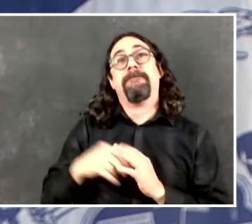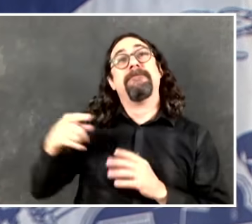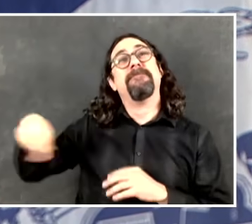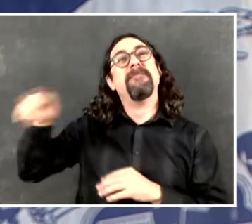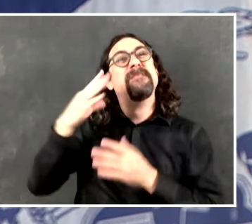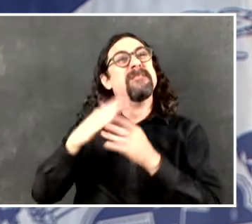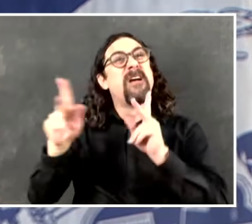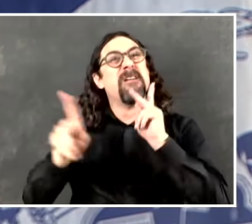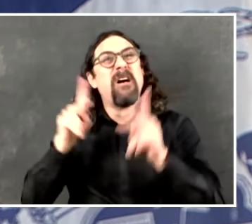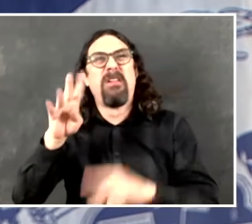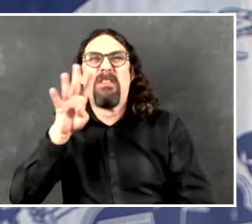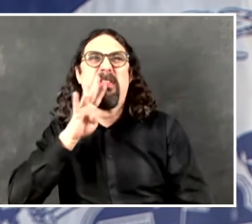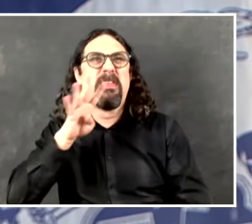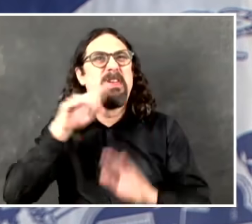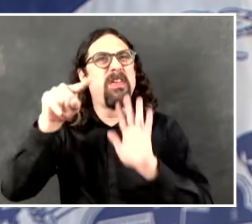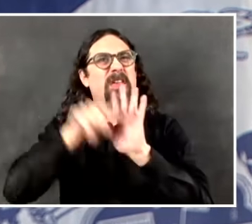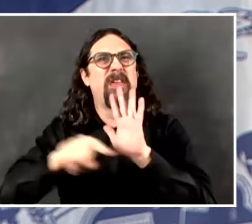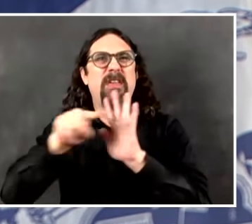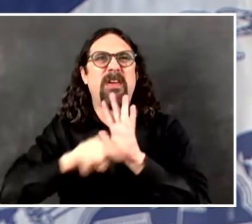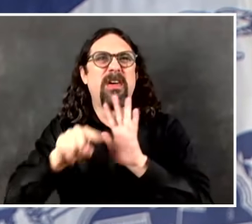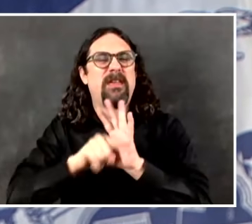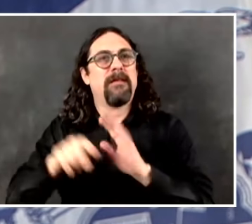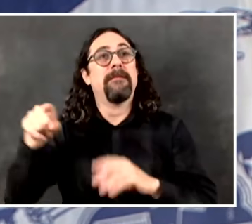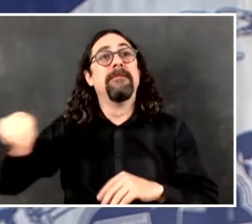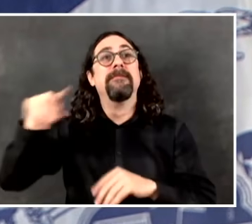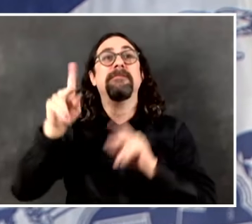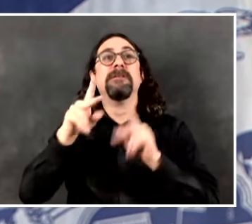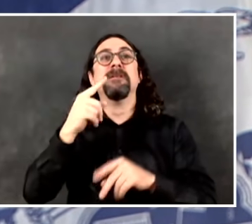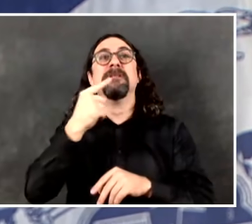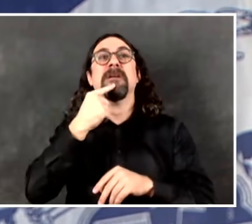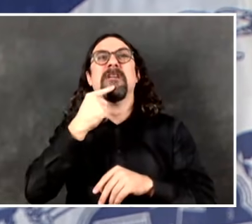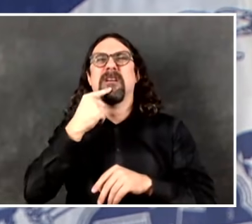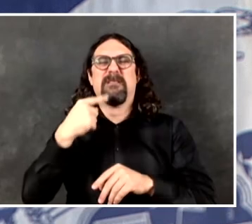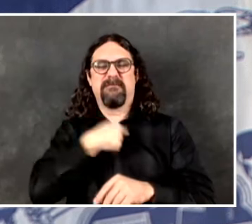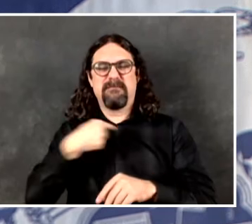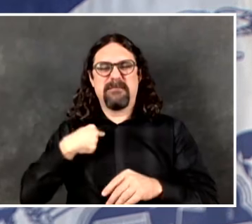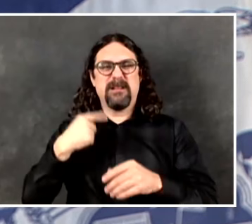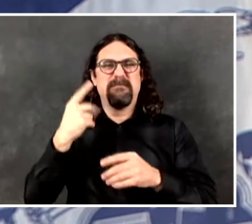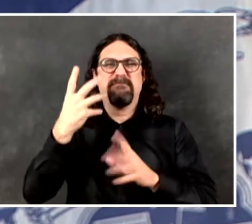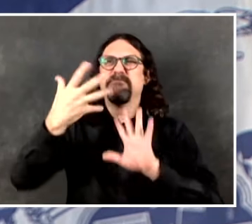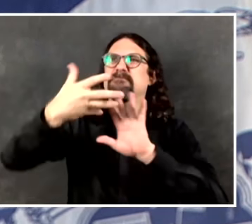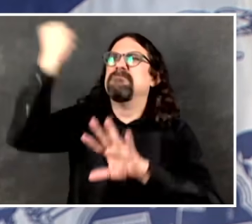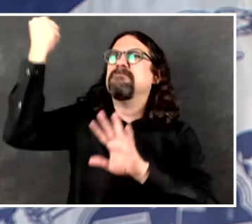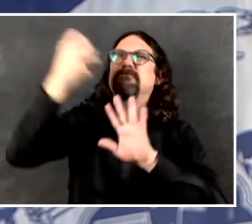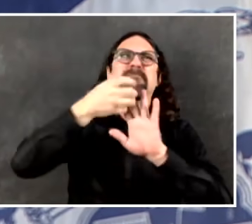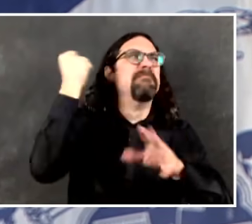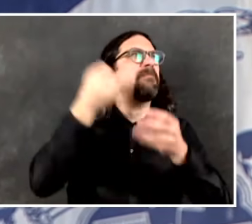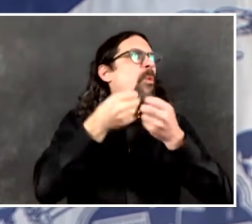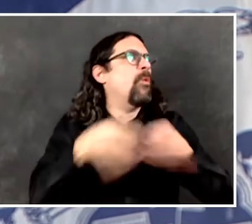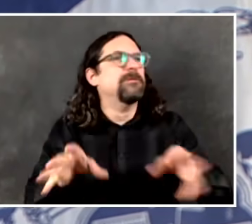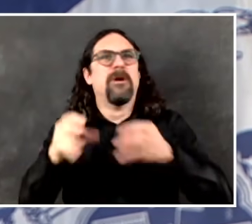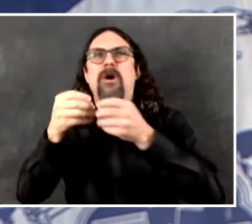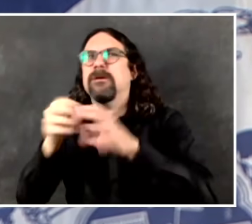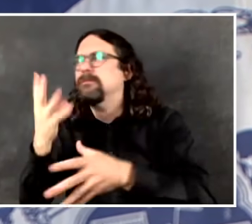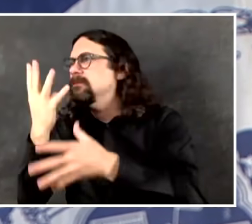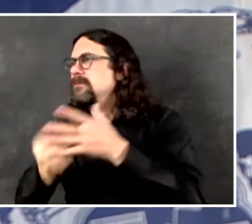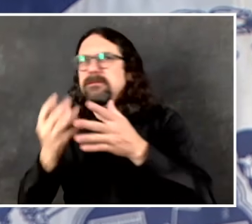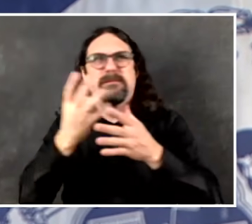LOST IN THIS CRISIS. THERE'S NO QUESTION A LOT OF PAIN. AN IMMENSE AMOUNT